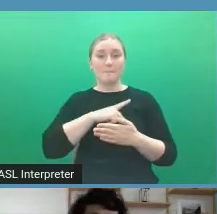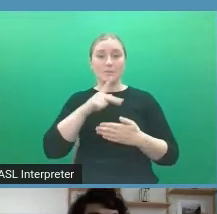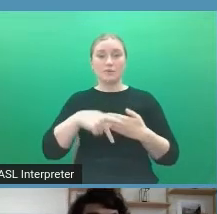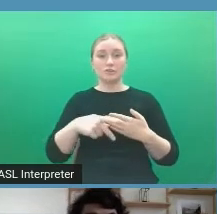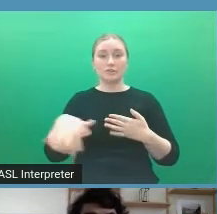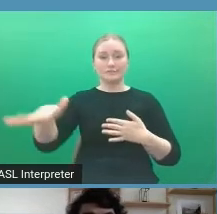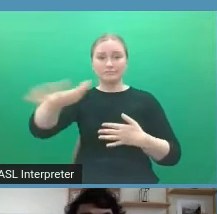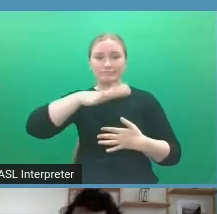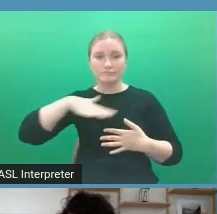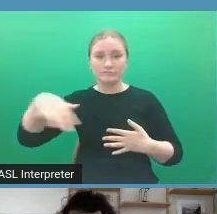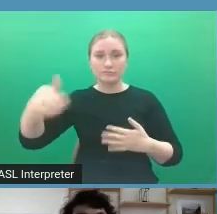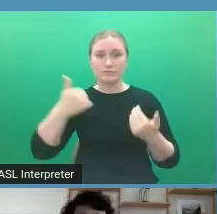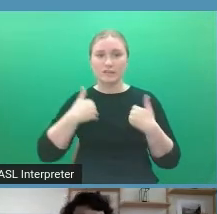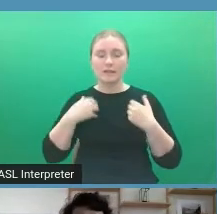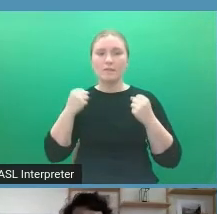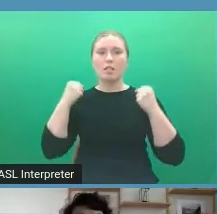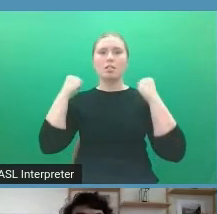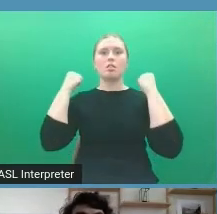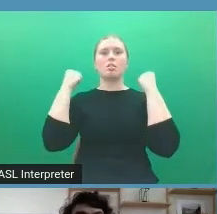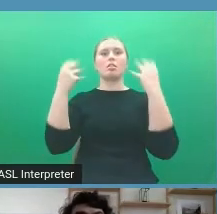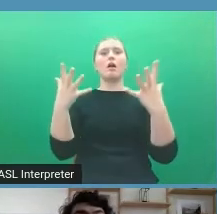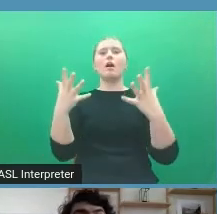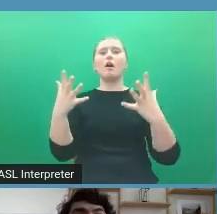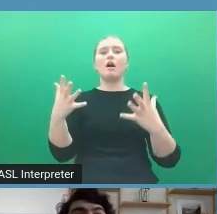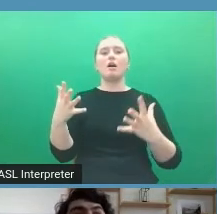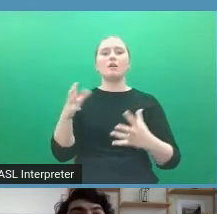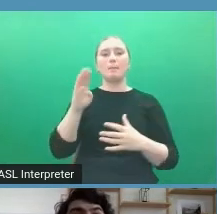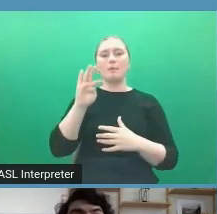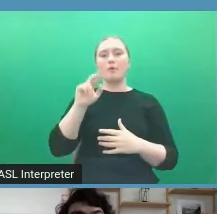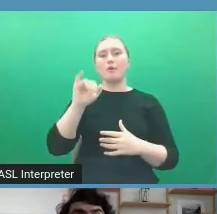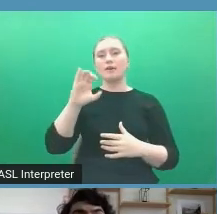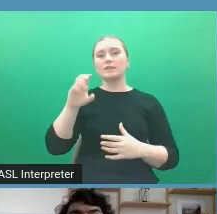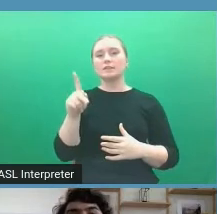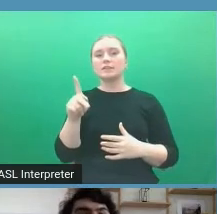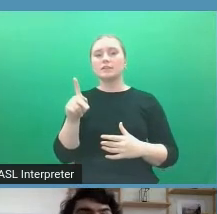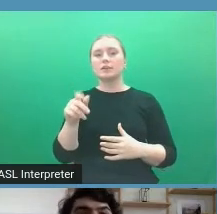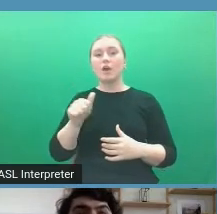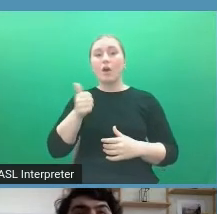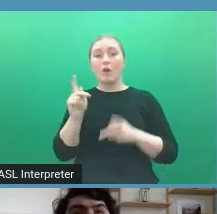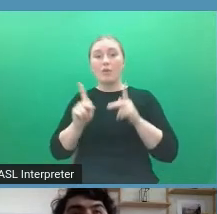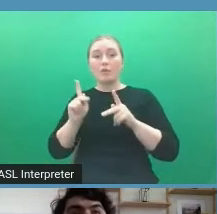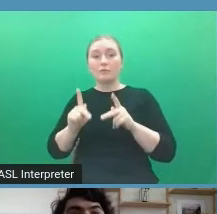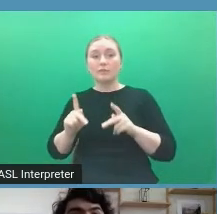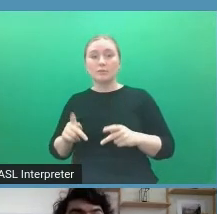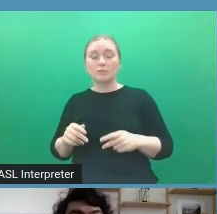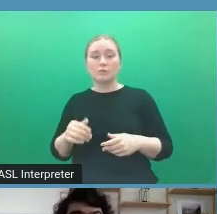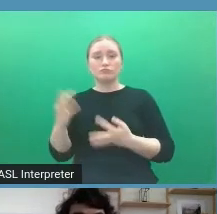this stuff sitting outside basically waiting for the folks to come and take it away to the garbage